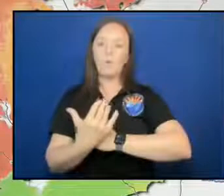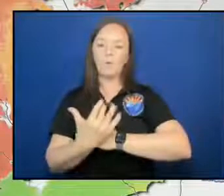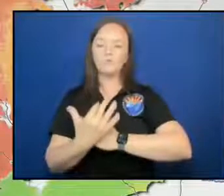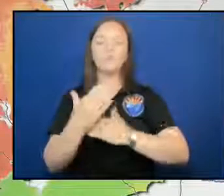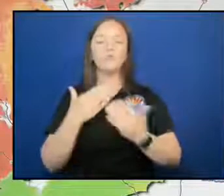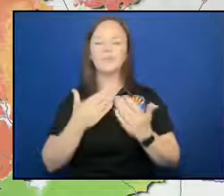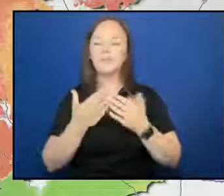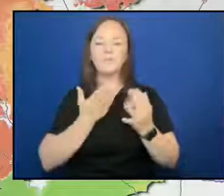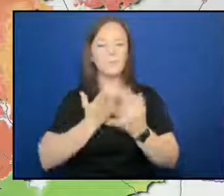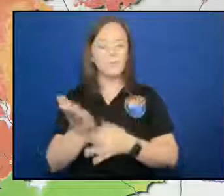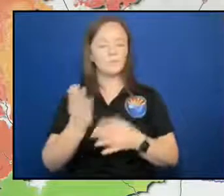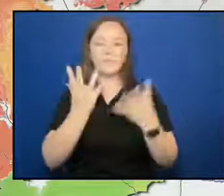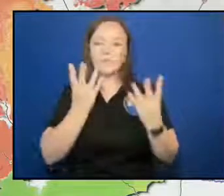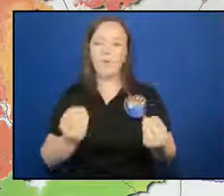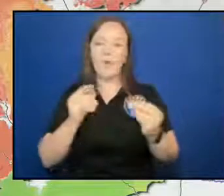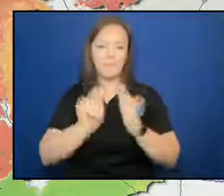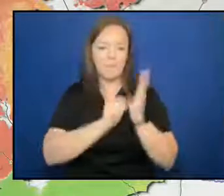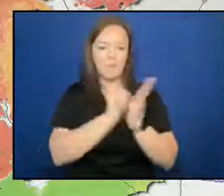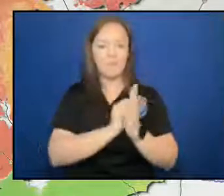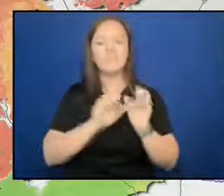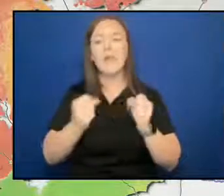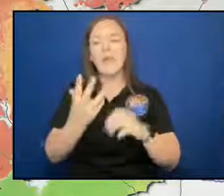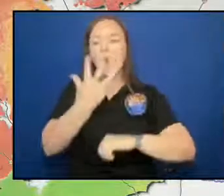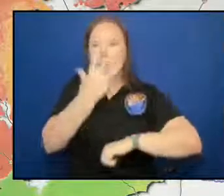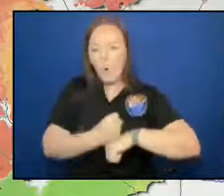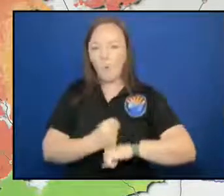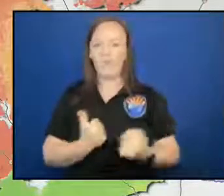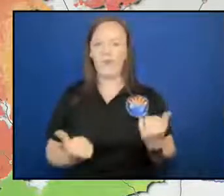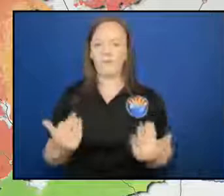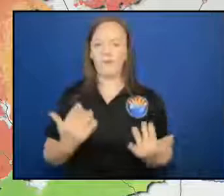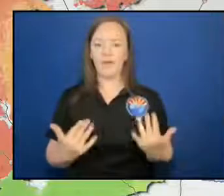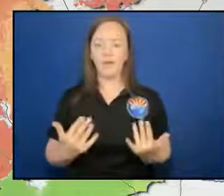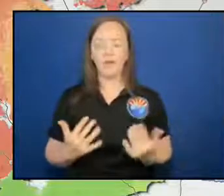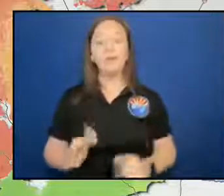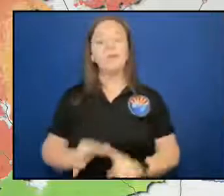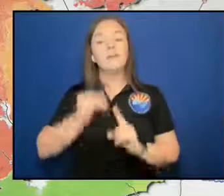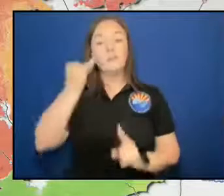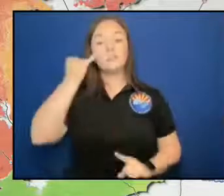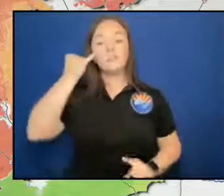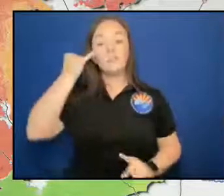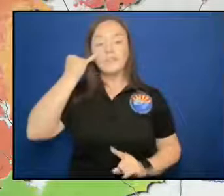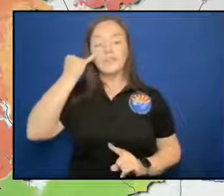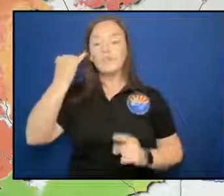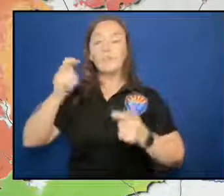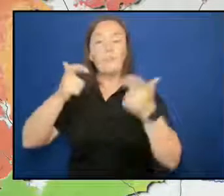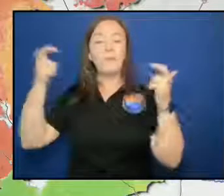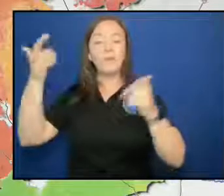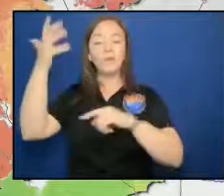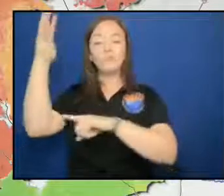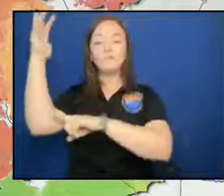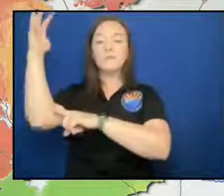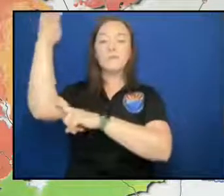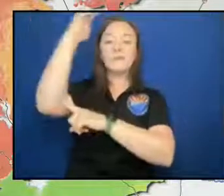BURN SCARS AND THE POTENTIAL FOR FLASH FLOODING IS GREAT BECAUSE THE SET UP. NOW THE DIFFERENCE BETWEEN FLASH FLOOD WATCH AND A WARNING